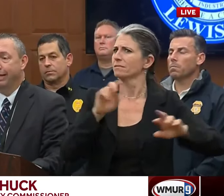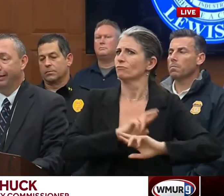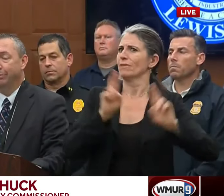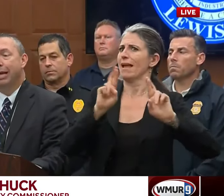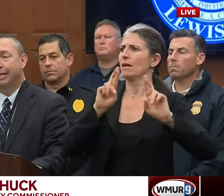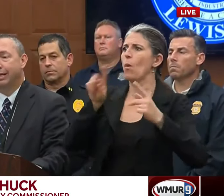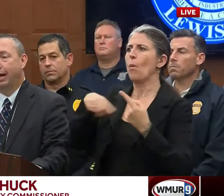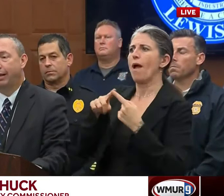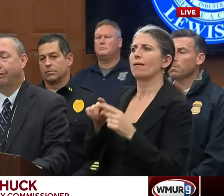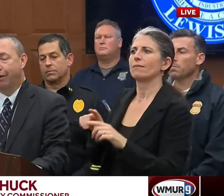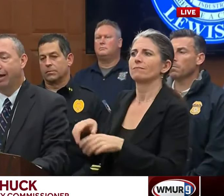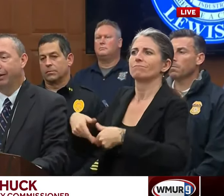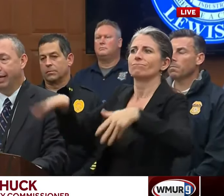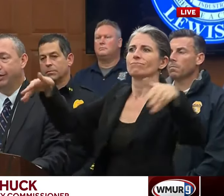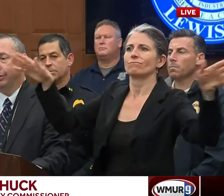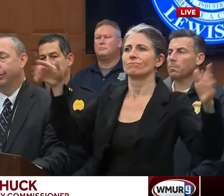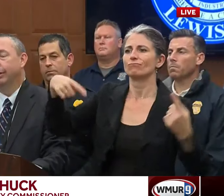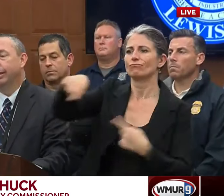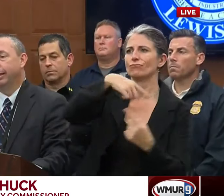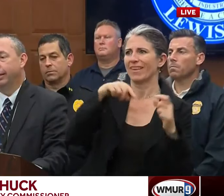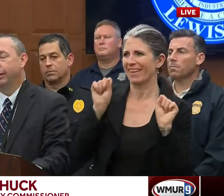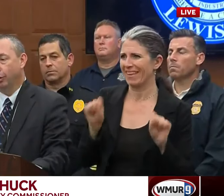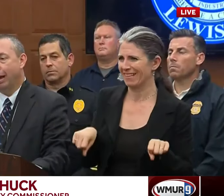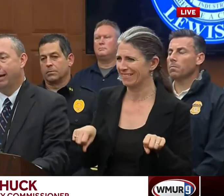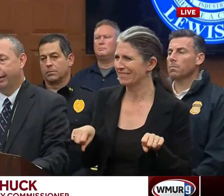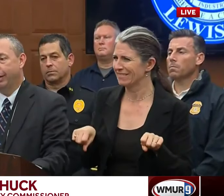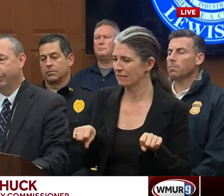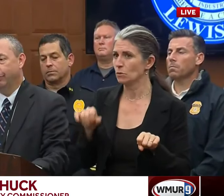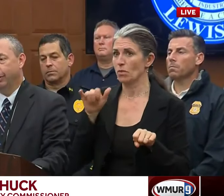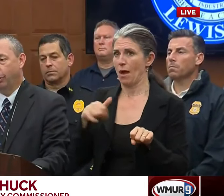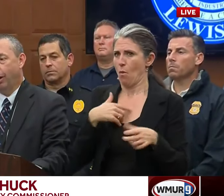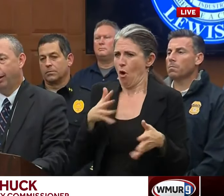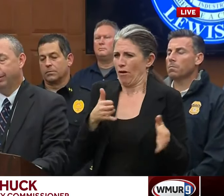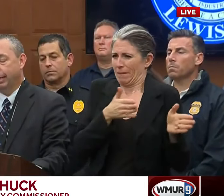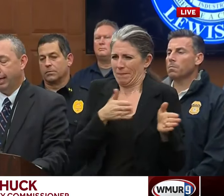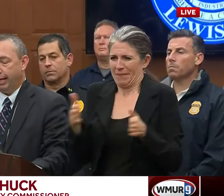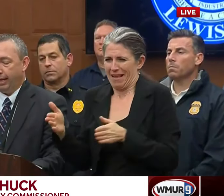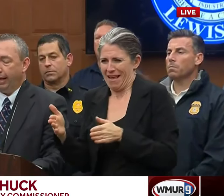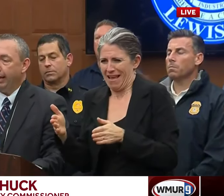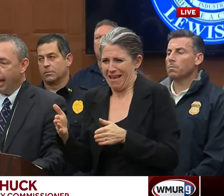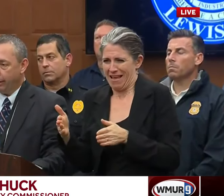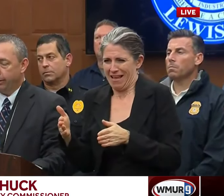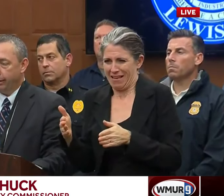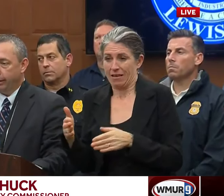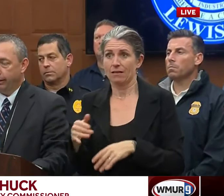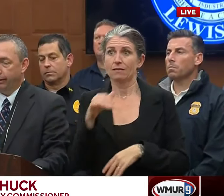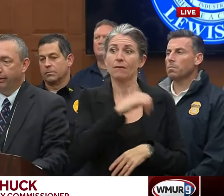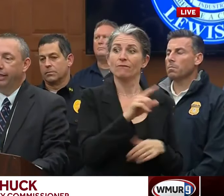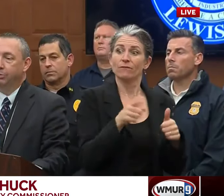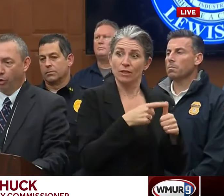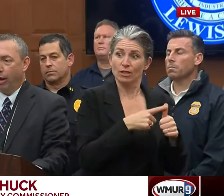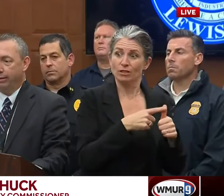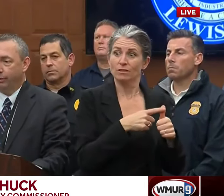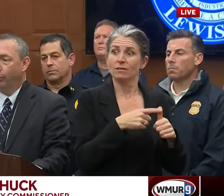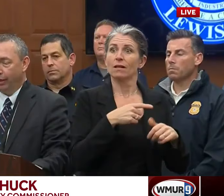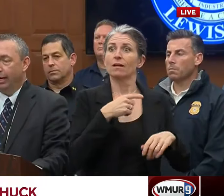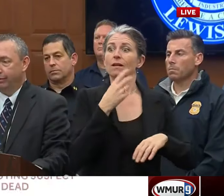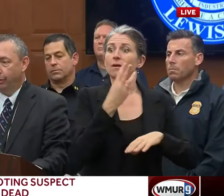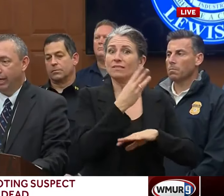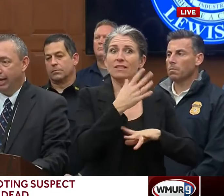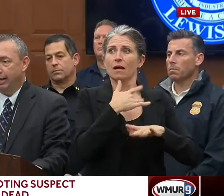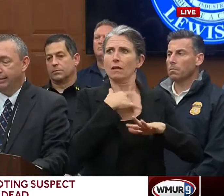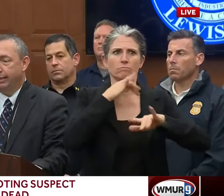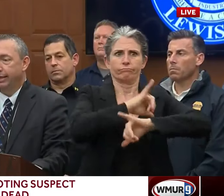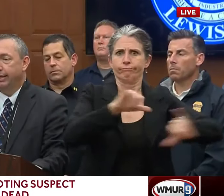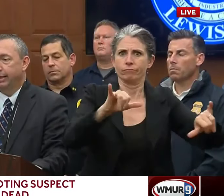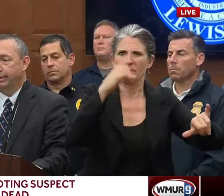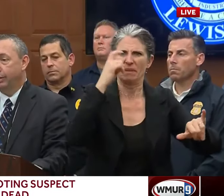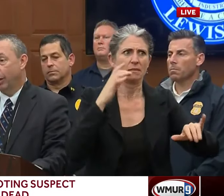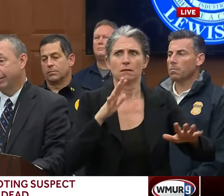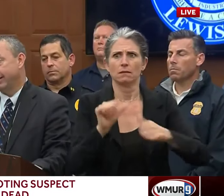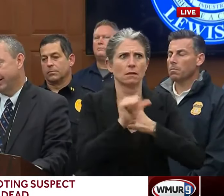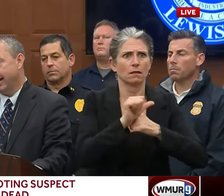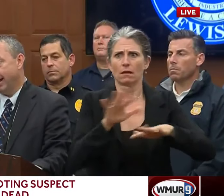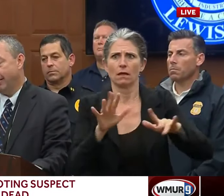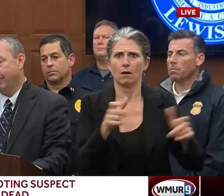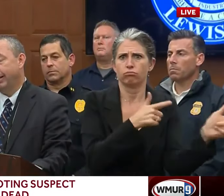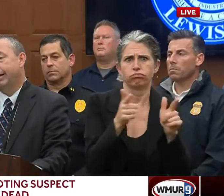CERTAINLY FROM OUR PERSPECTIVE, IT MADE COMPLETE SENSE TO PUT THAT ORDER IN PLACE IMMEDIATELY BASED ON THE VIOLENT NATURE AND THE TRAUMATIC NATURE OF THESE CRIMES.